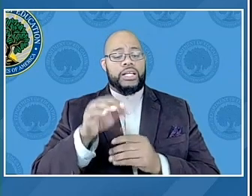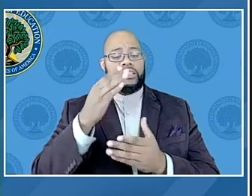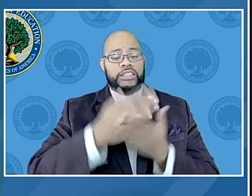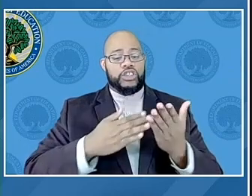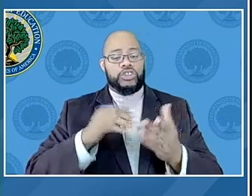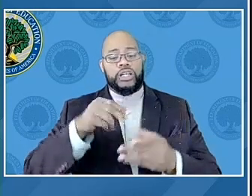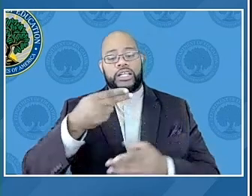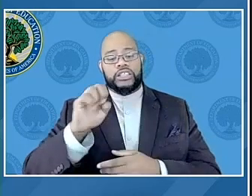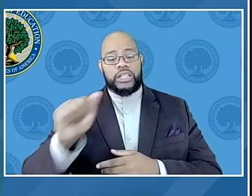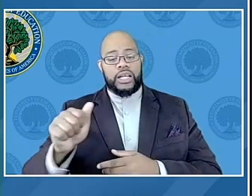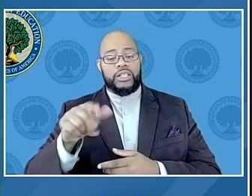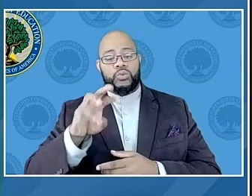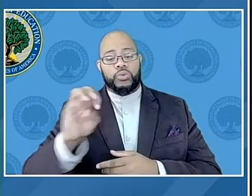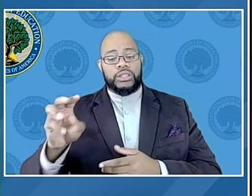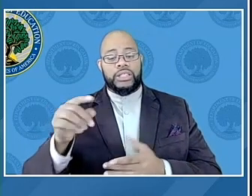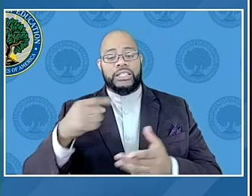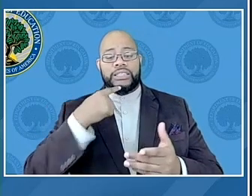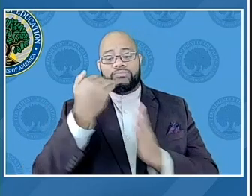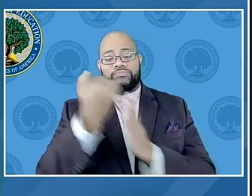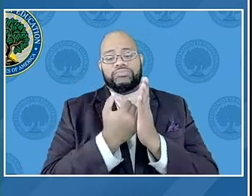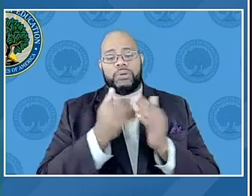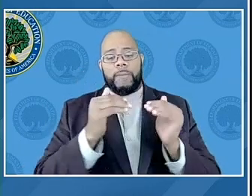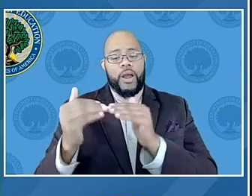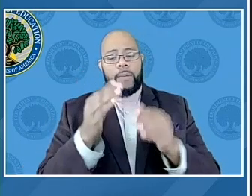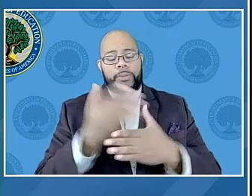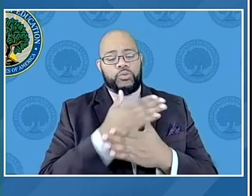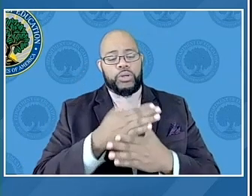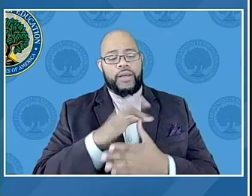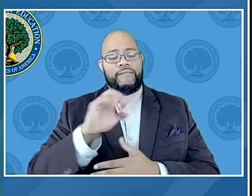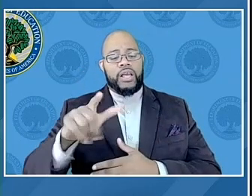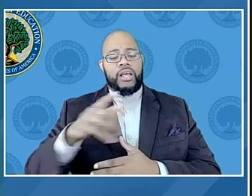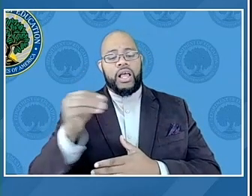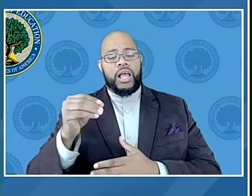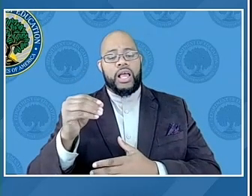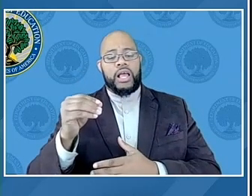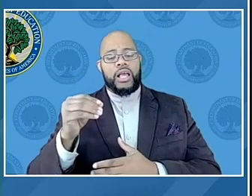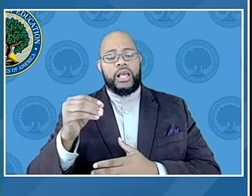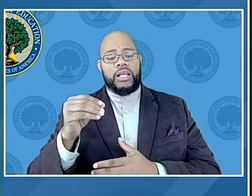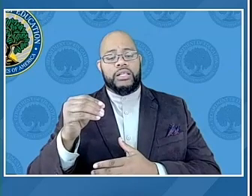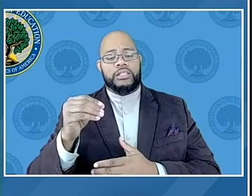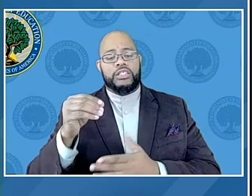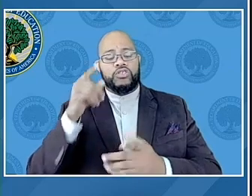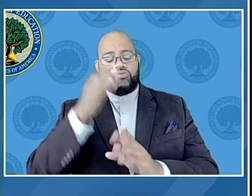It instated statutory parity between FFEL and direct loan programs in section 455a1,